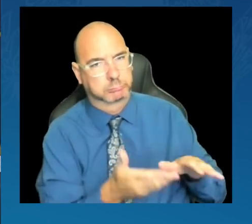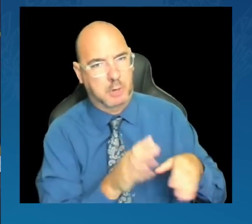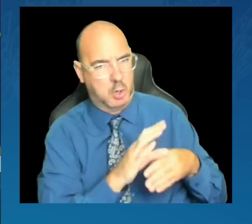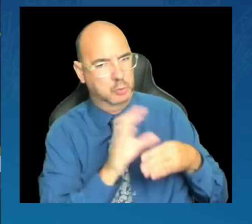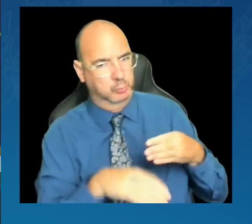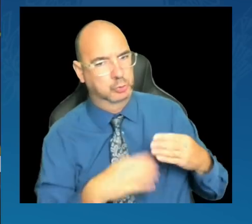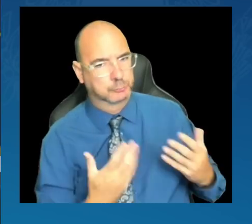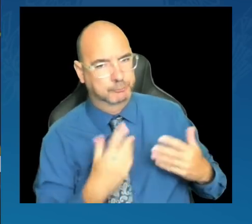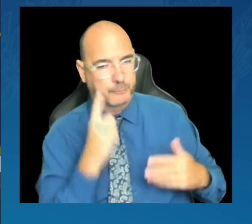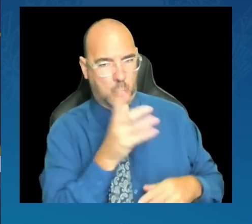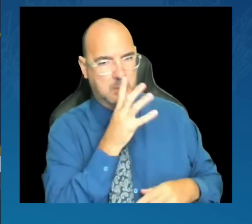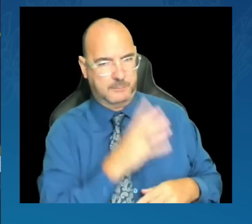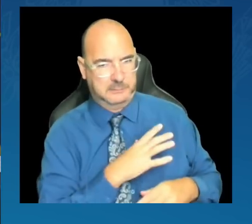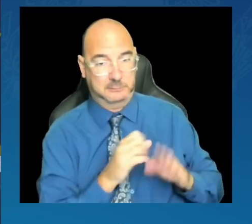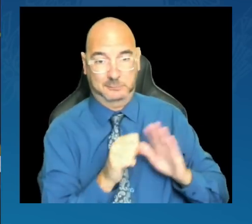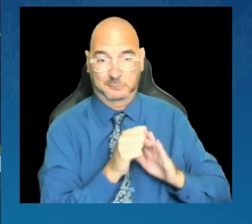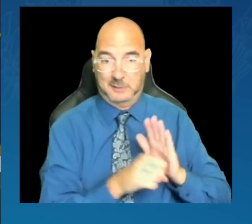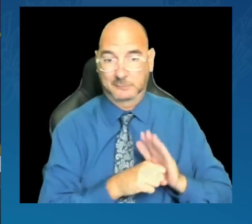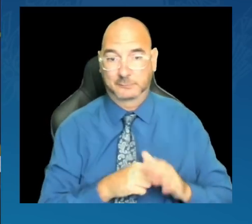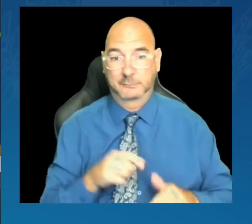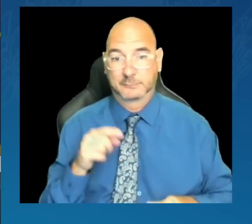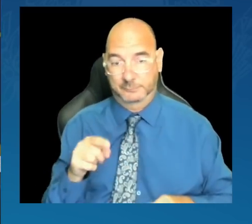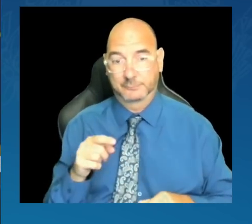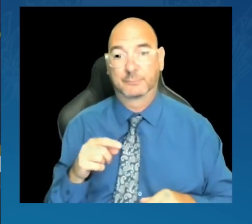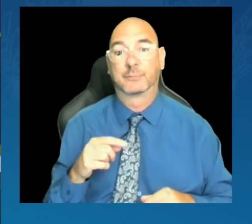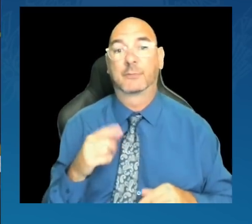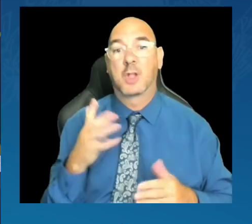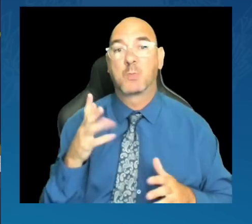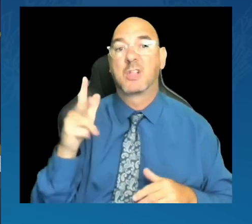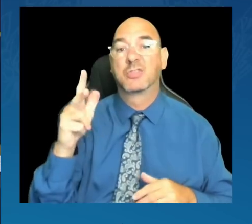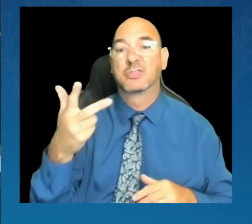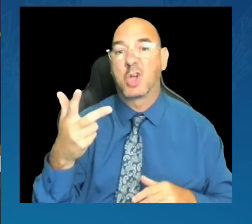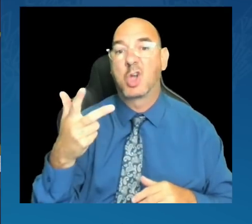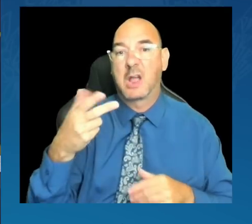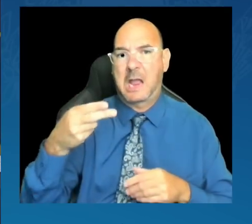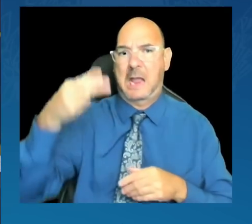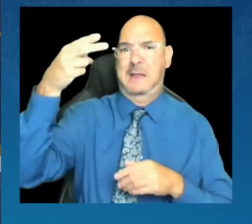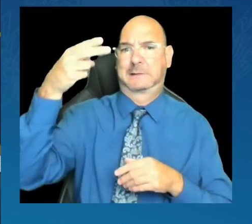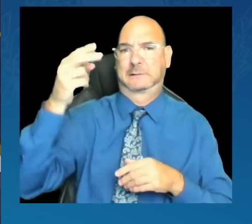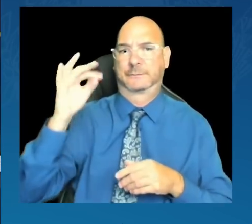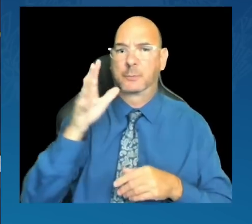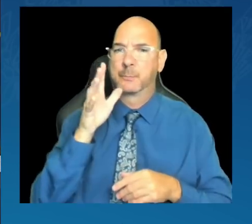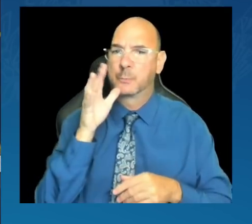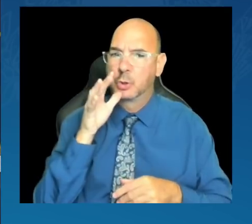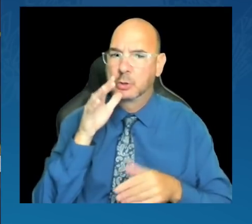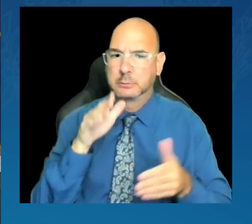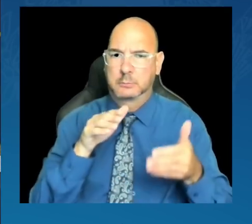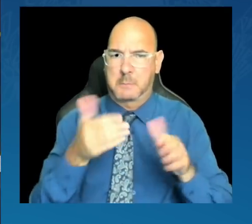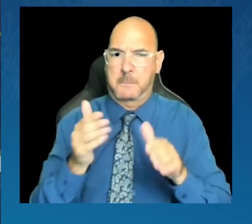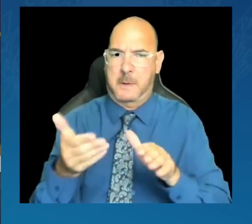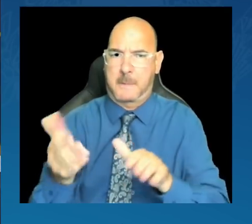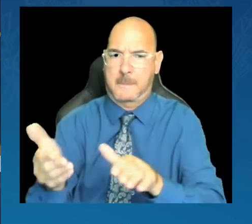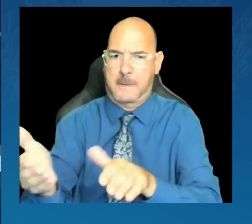highest maternity maternal mortality rate in the country. That's why Democrats in this body